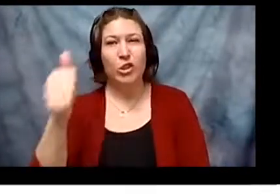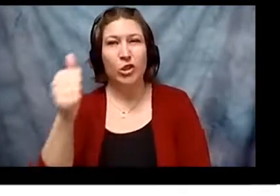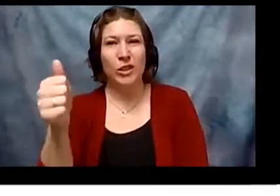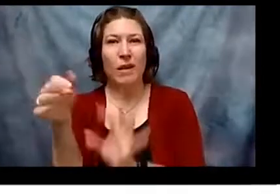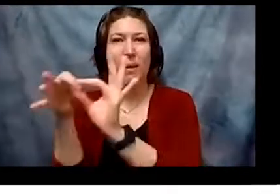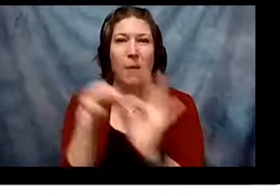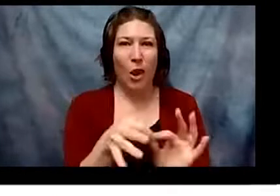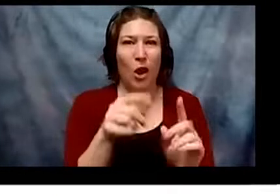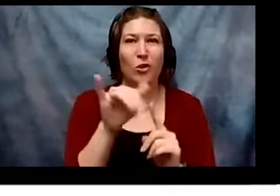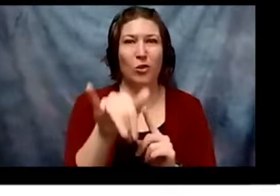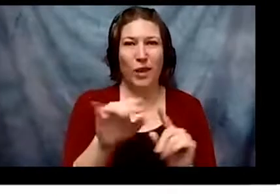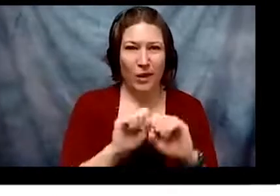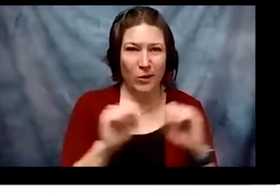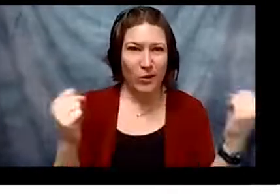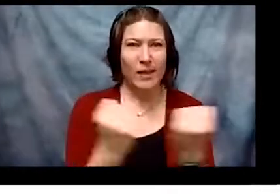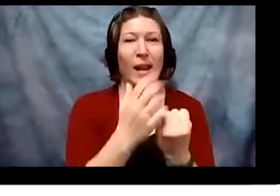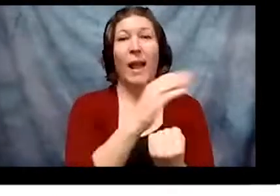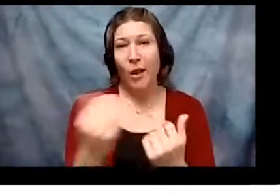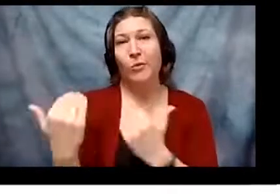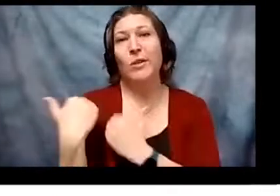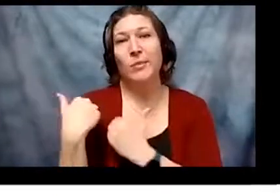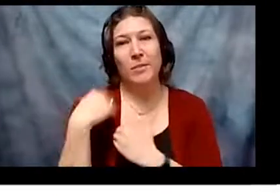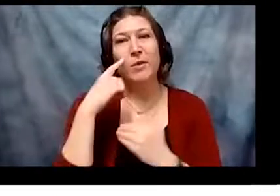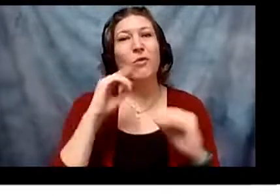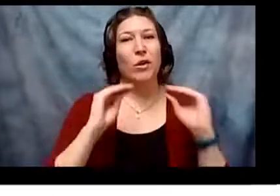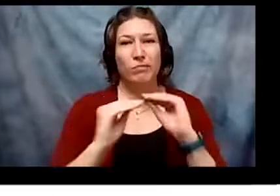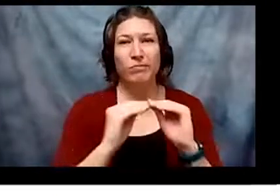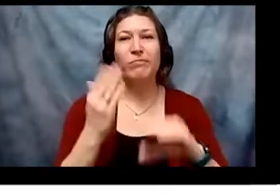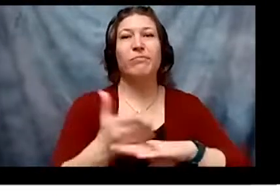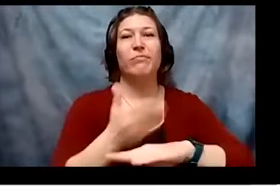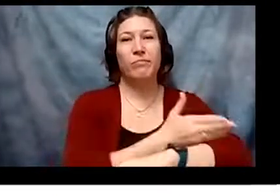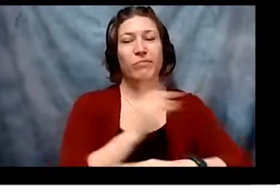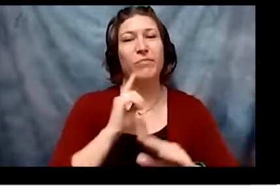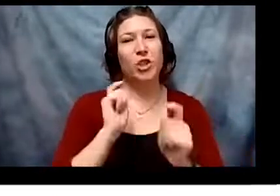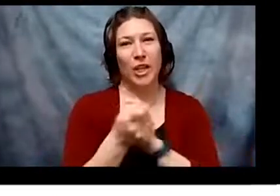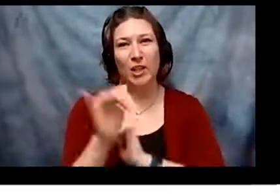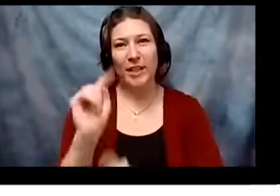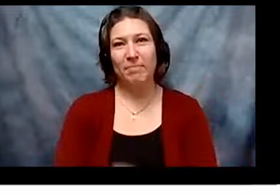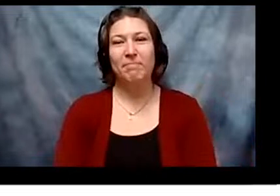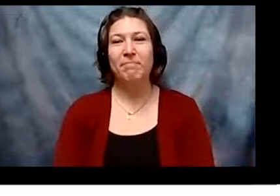to it and responsible for changing it." So thanks everybody for today,